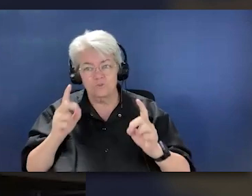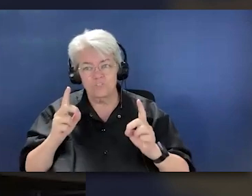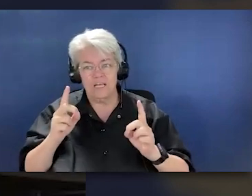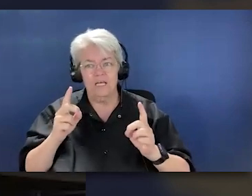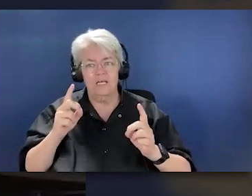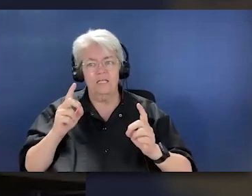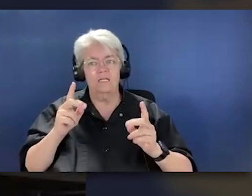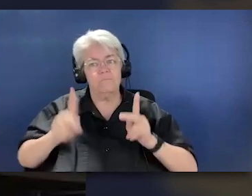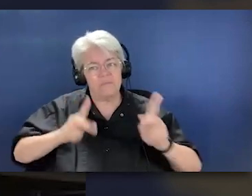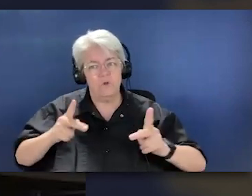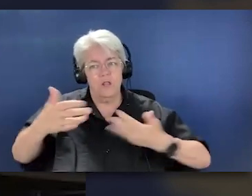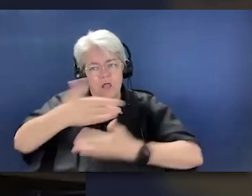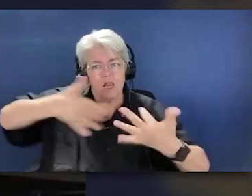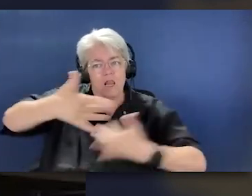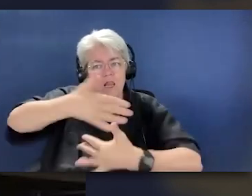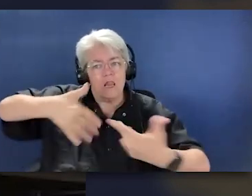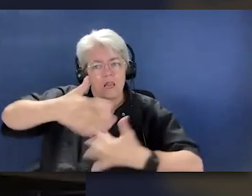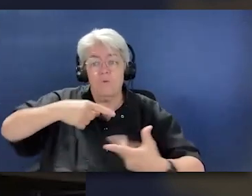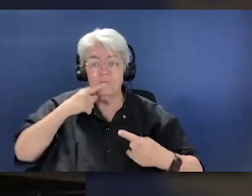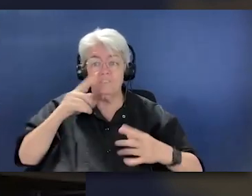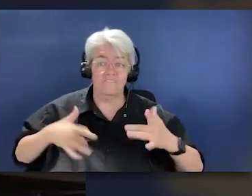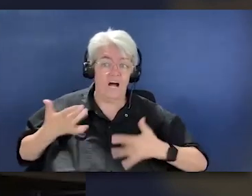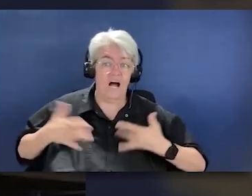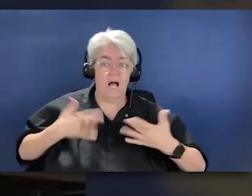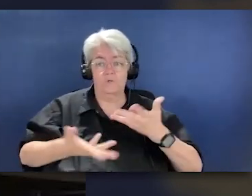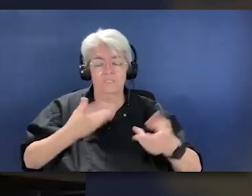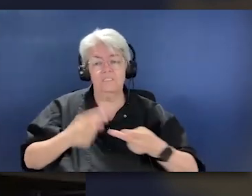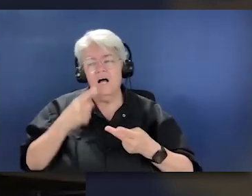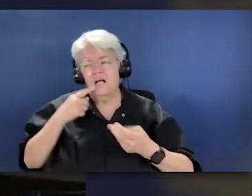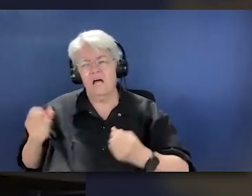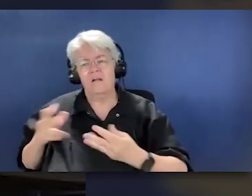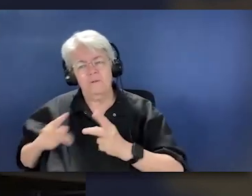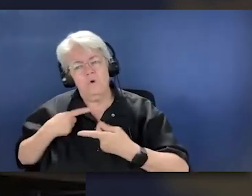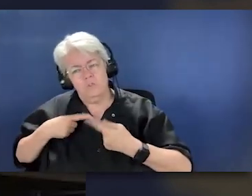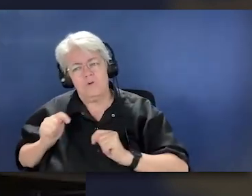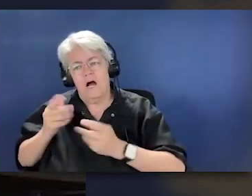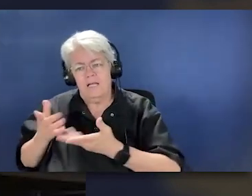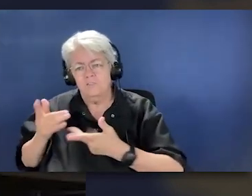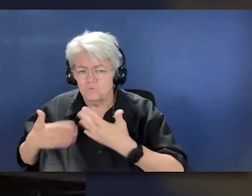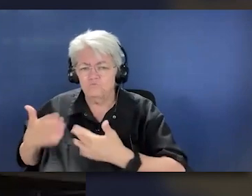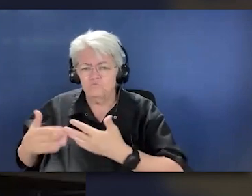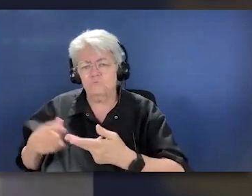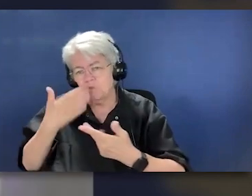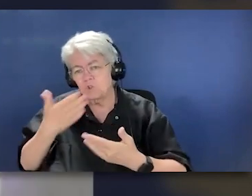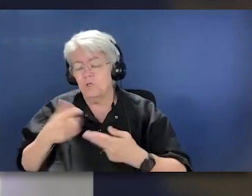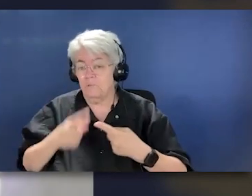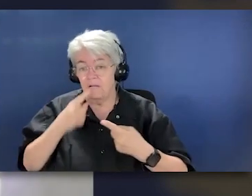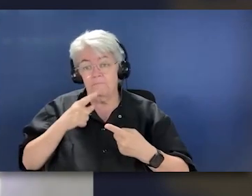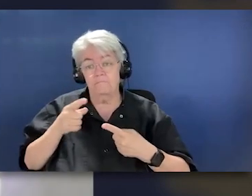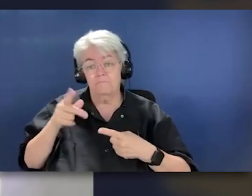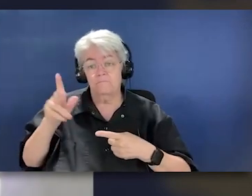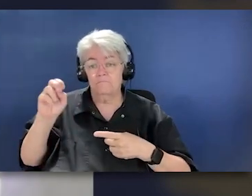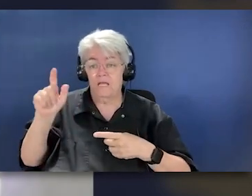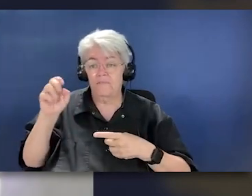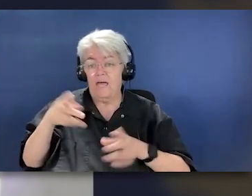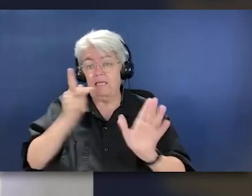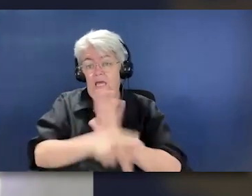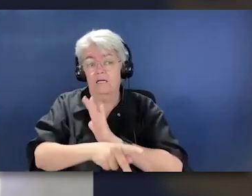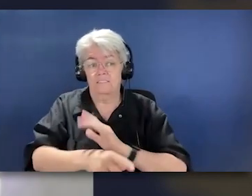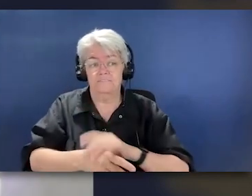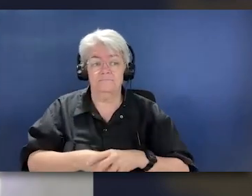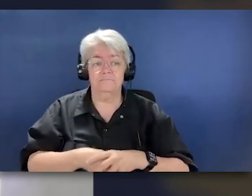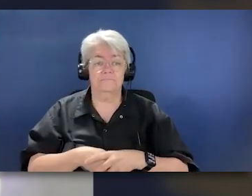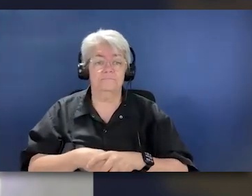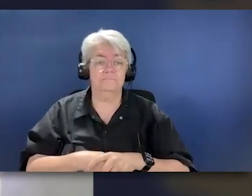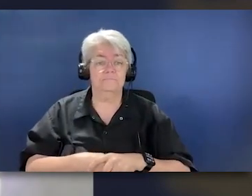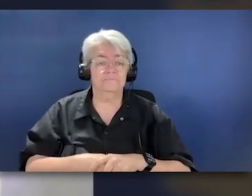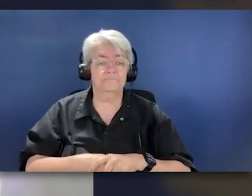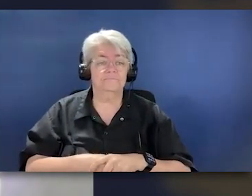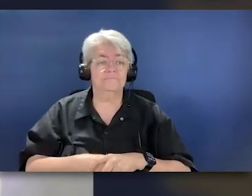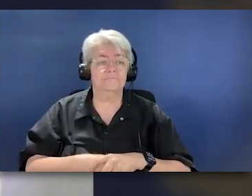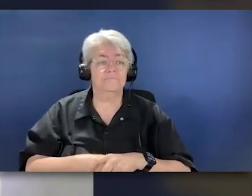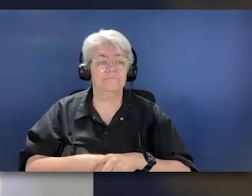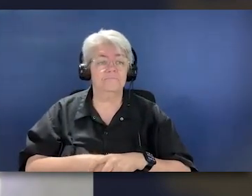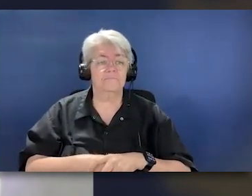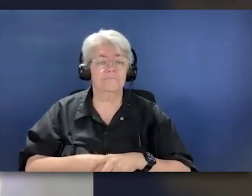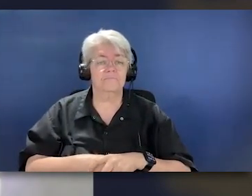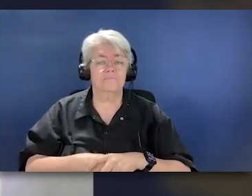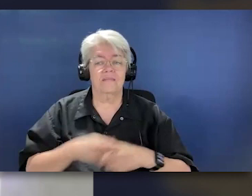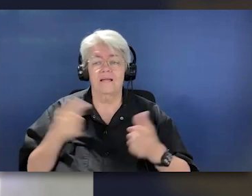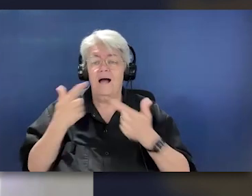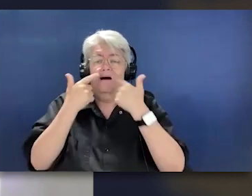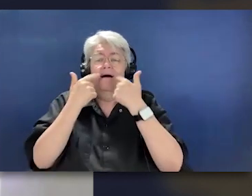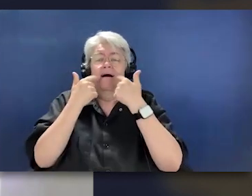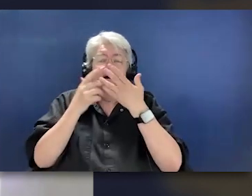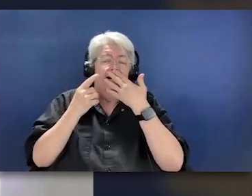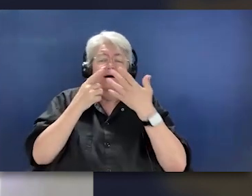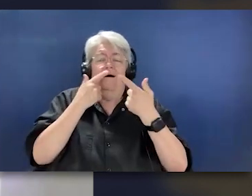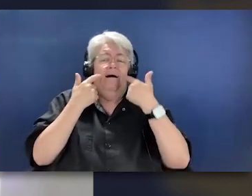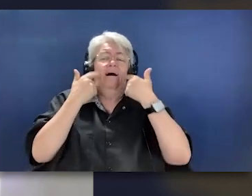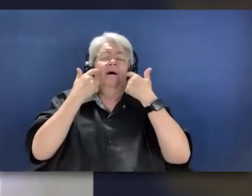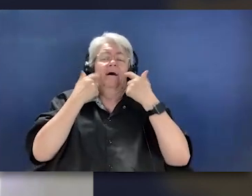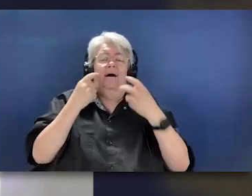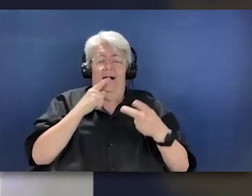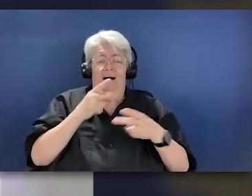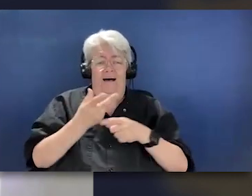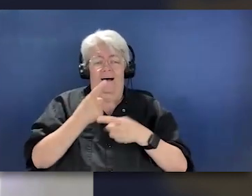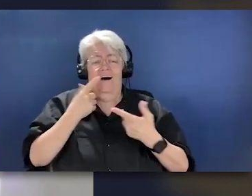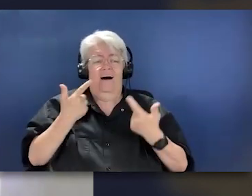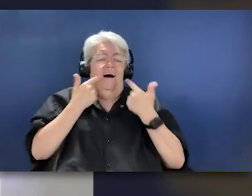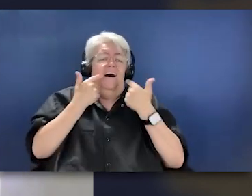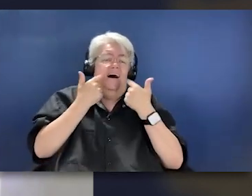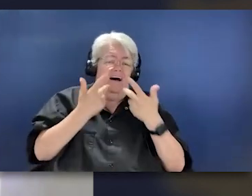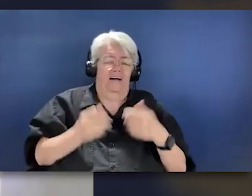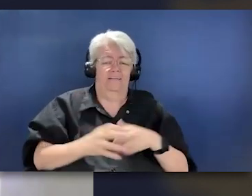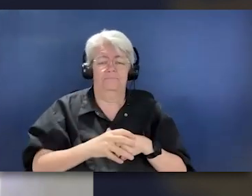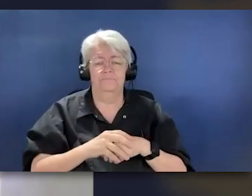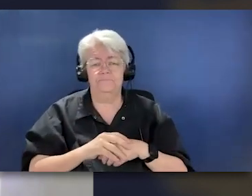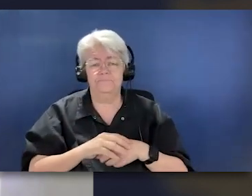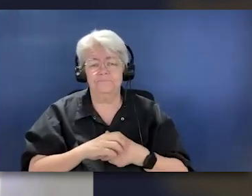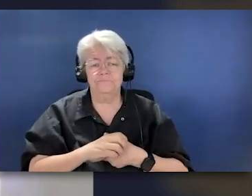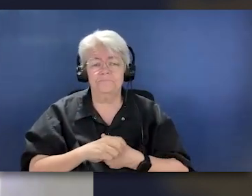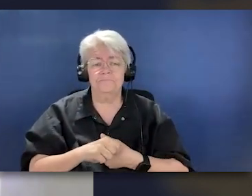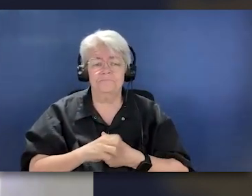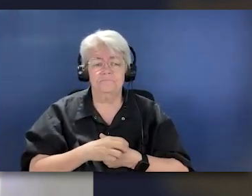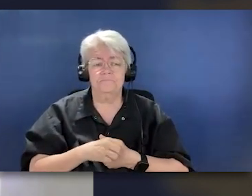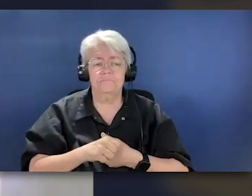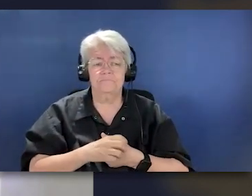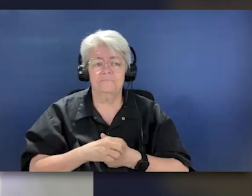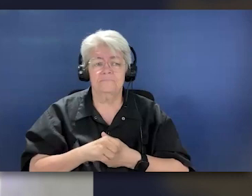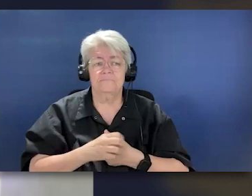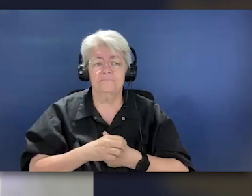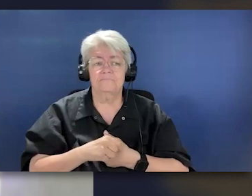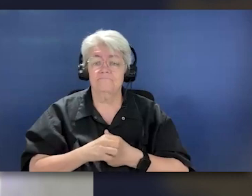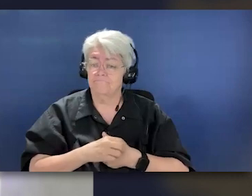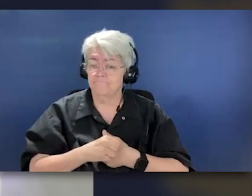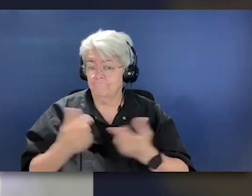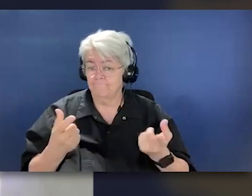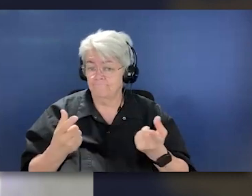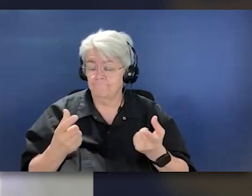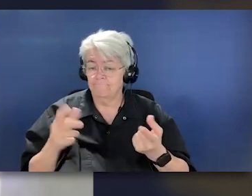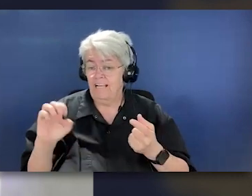although lots of folks are still there and trying to do good work. This is the ethic of enclosure: